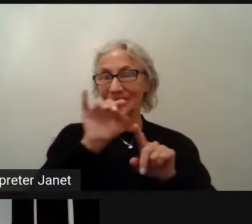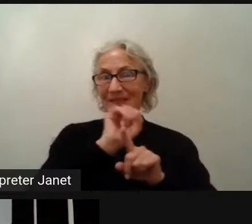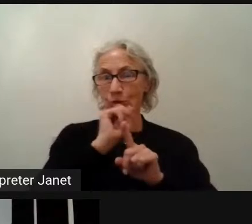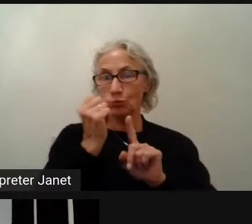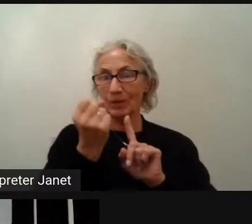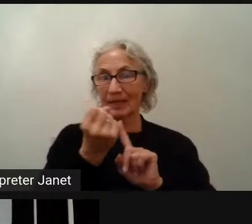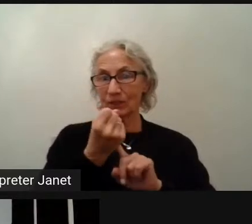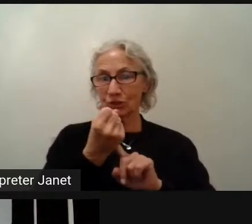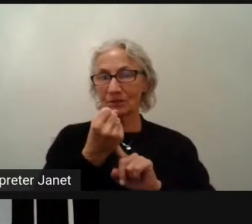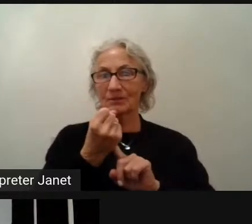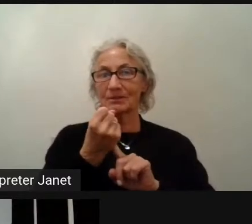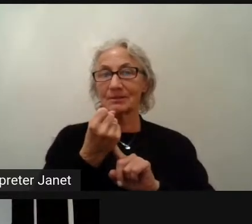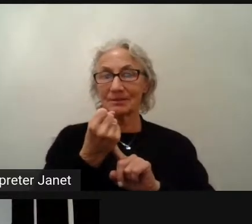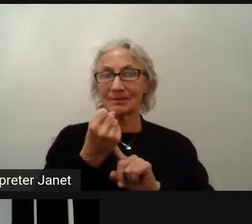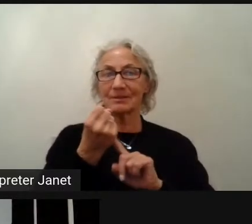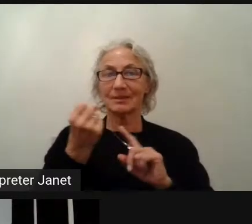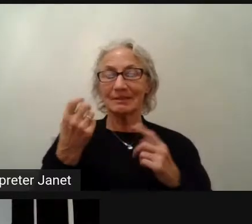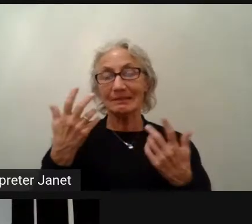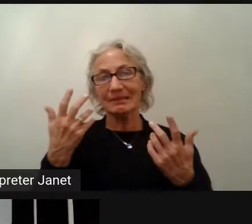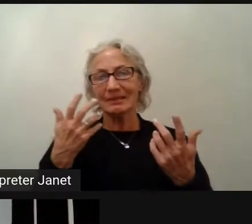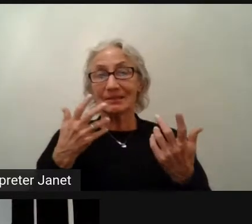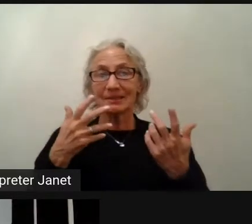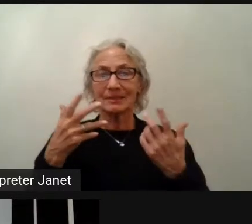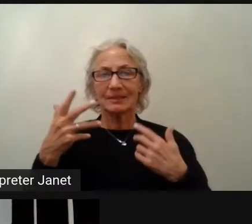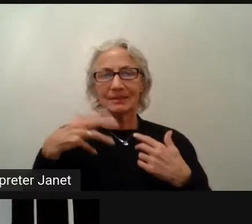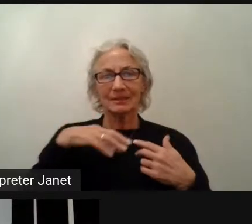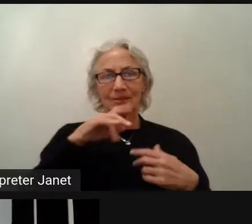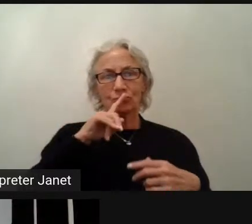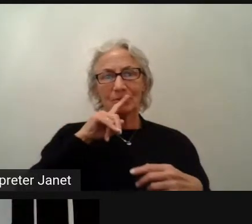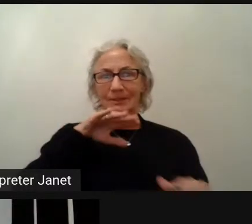always feel better when I am in full control because there are